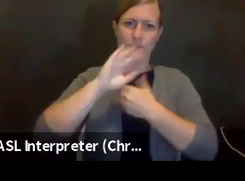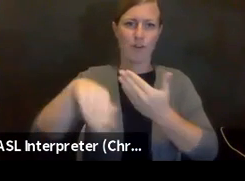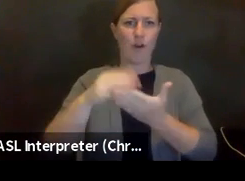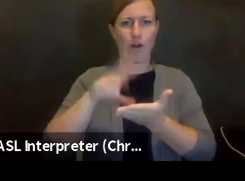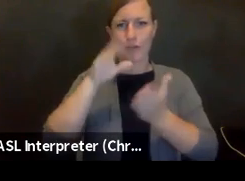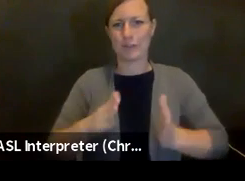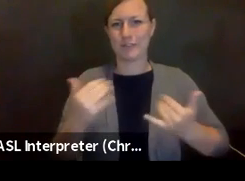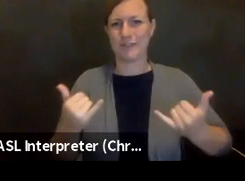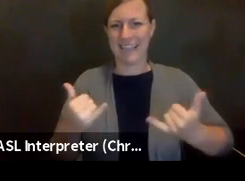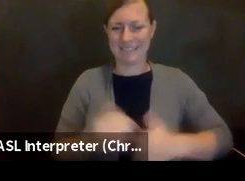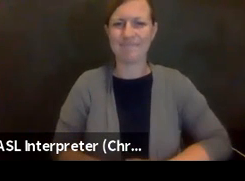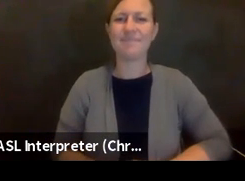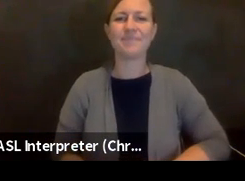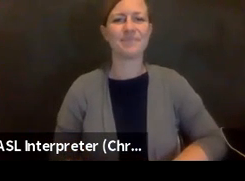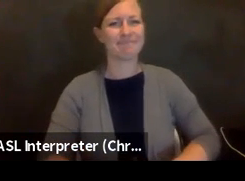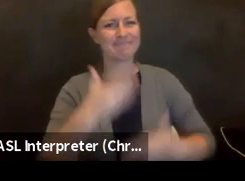Katherine Livick - ESD 112: Thank you so much. We'll see you all tomorrow.